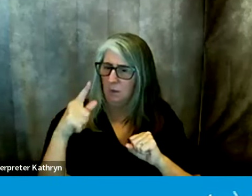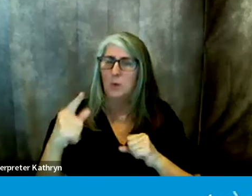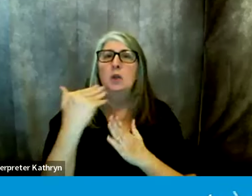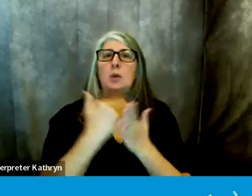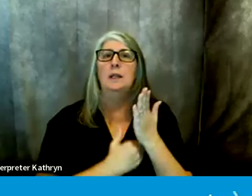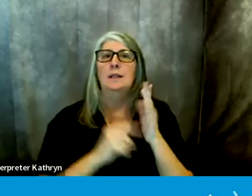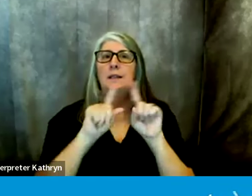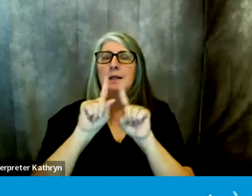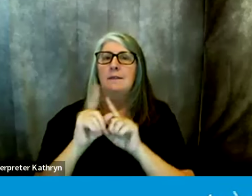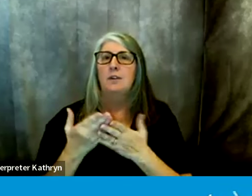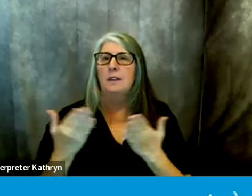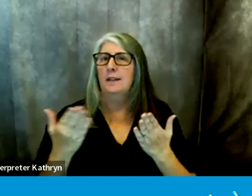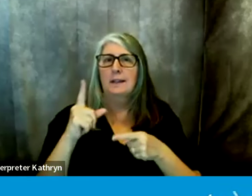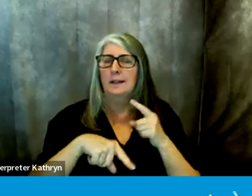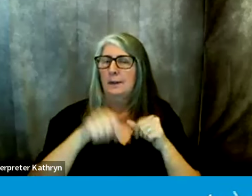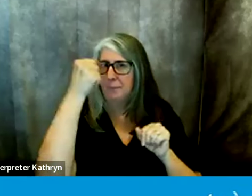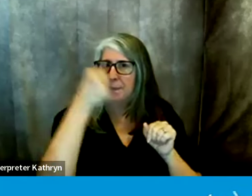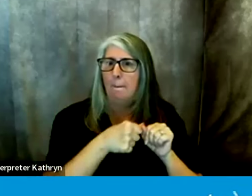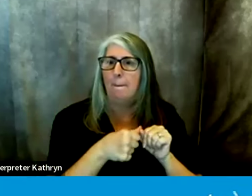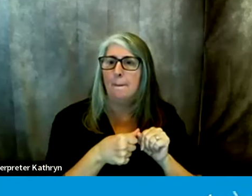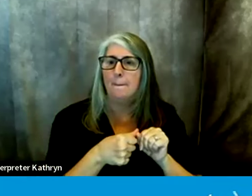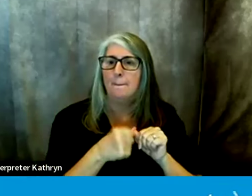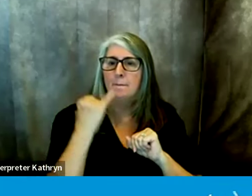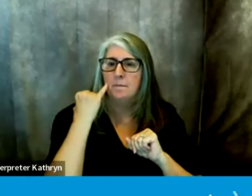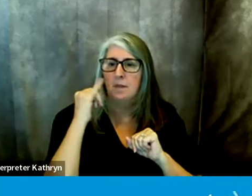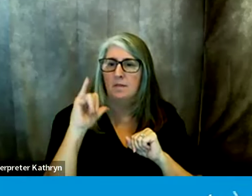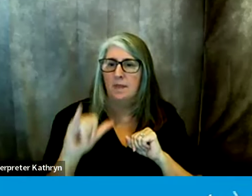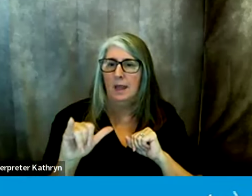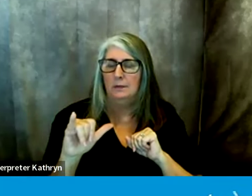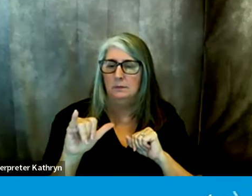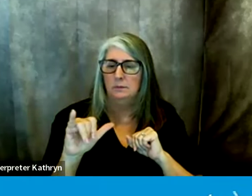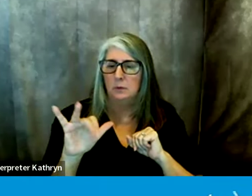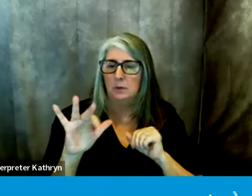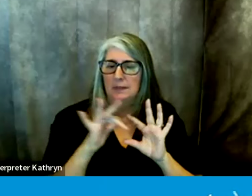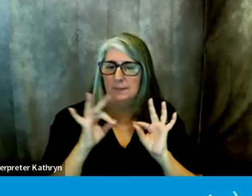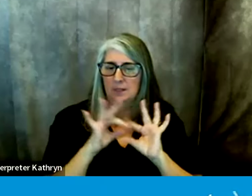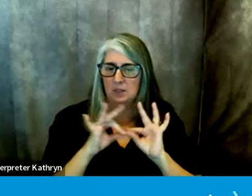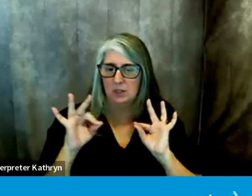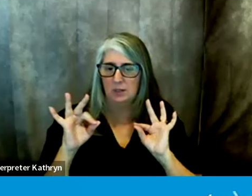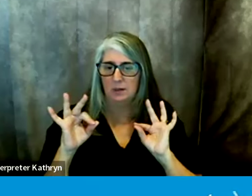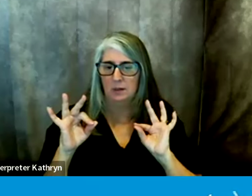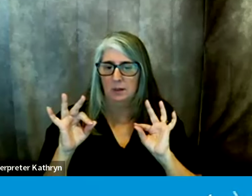I'm not sure if that was specifically stated. We'll address it now.